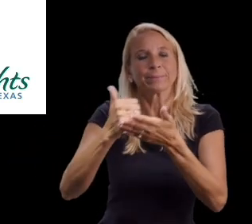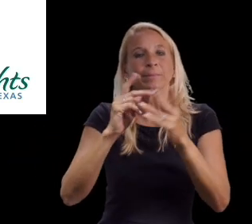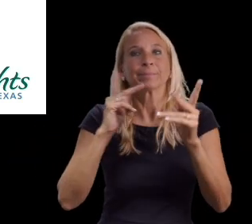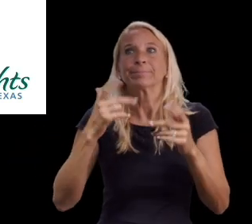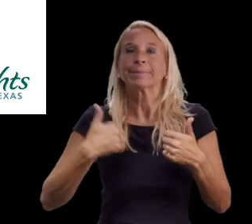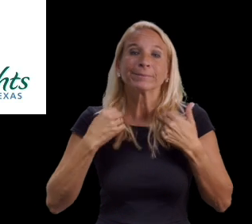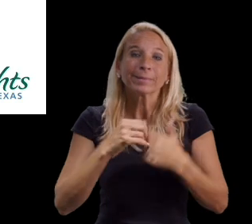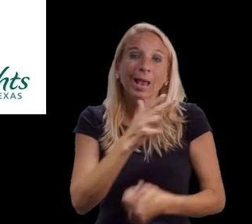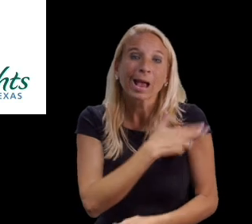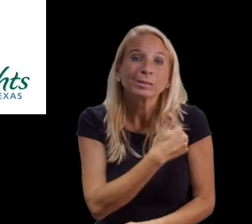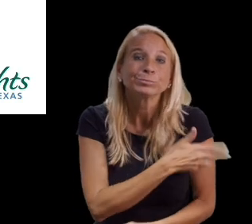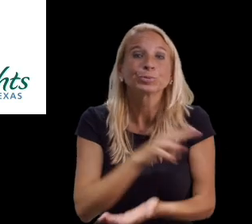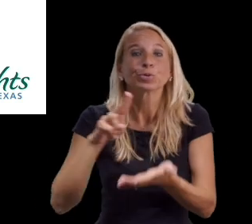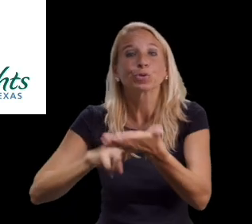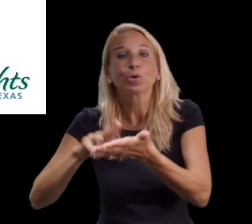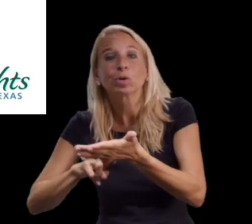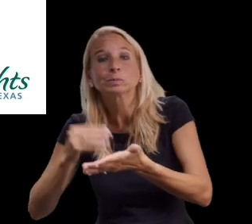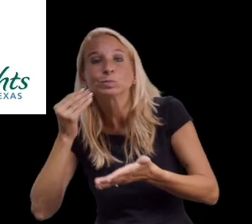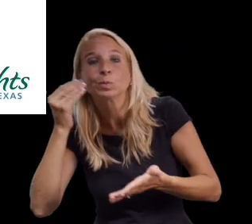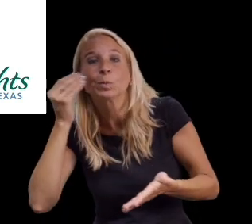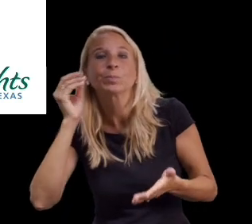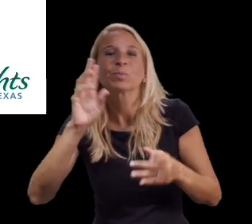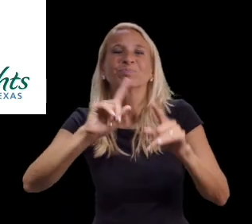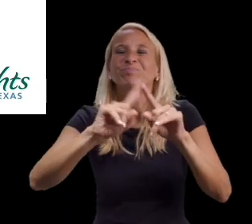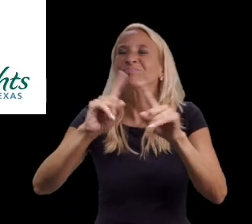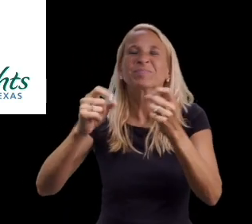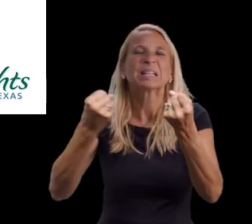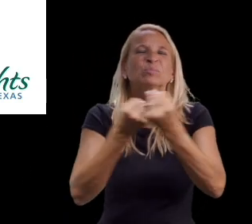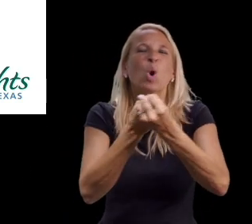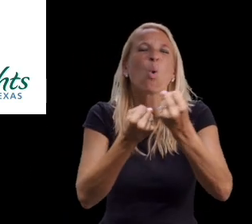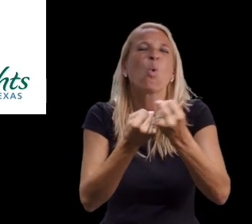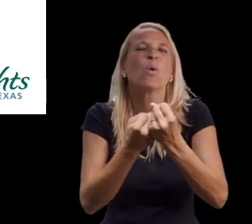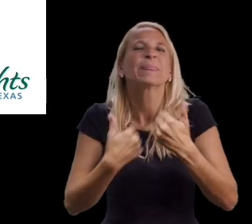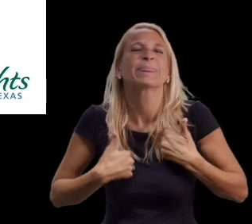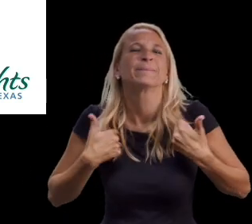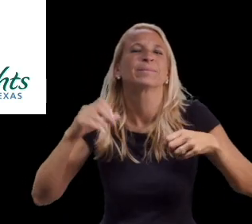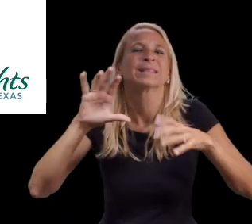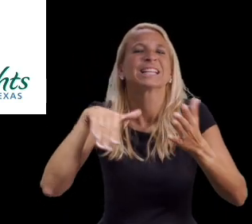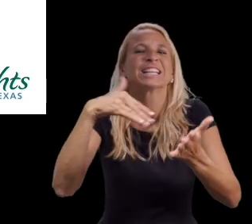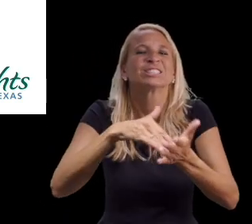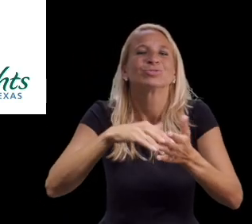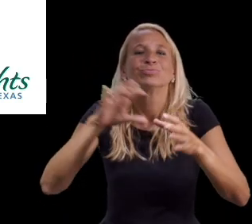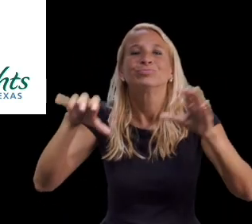in hospitals, nursing homes, or other institutions like State Supported Living Centers